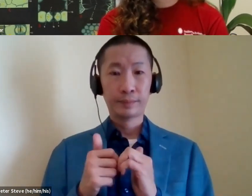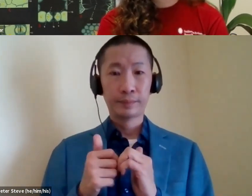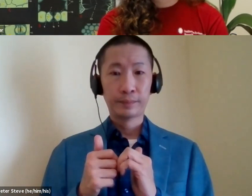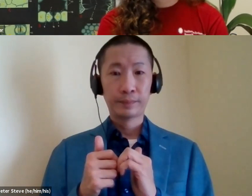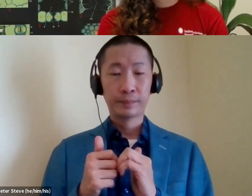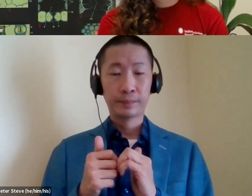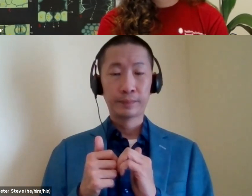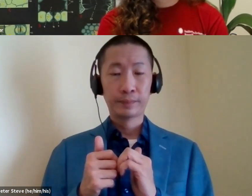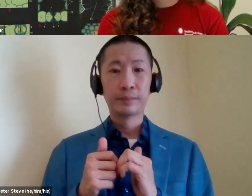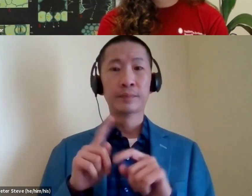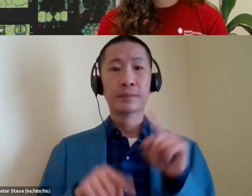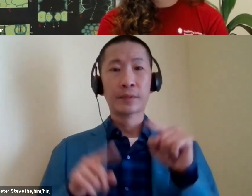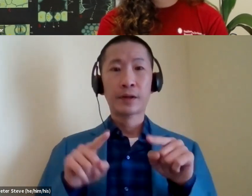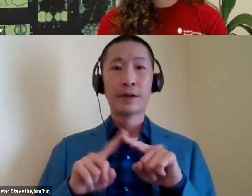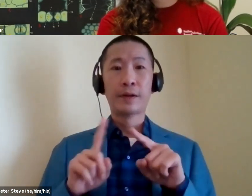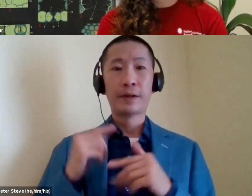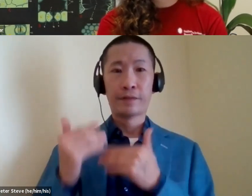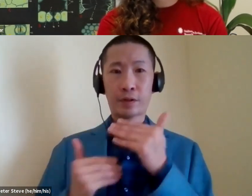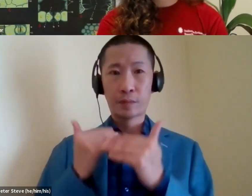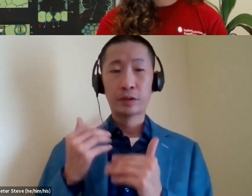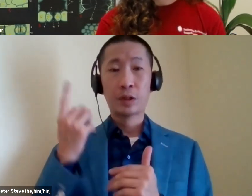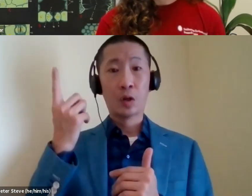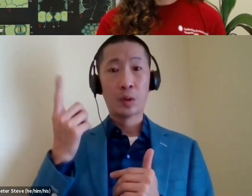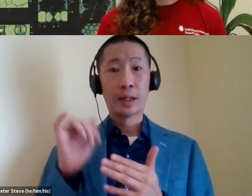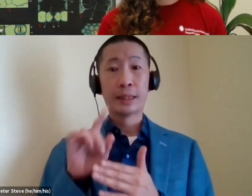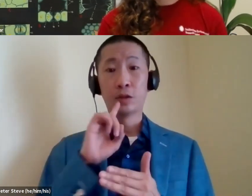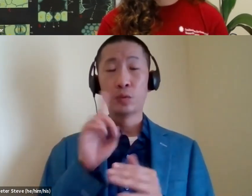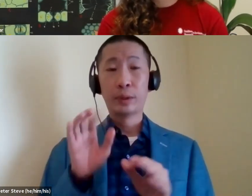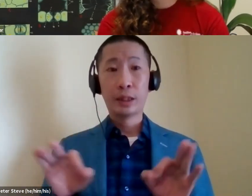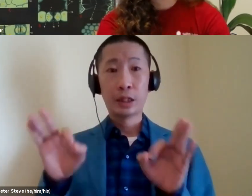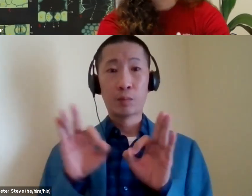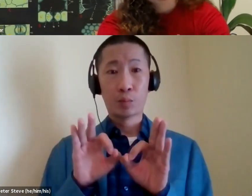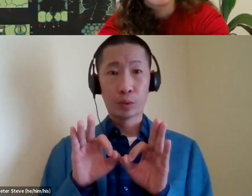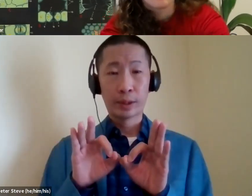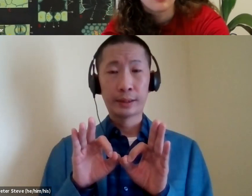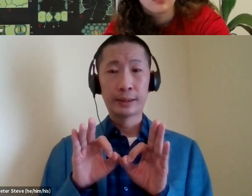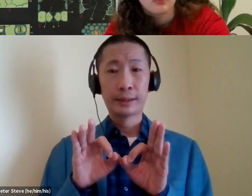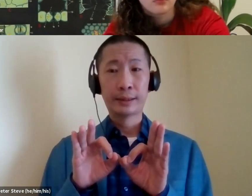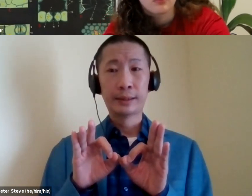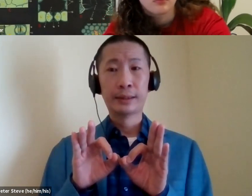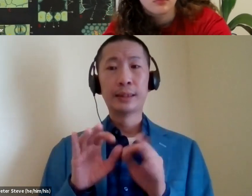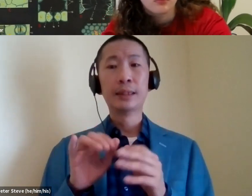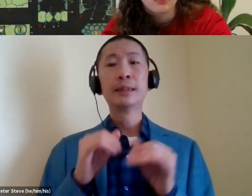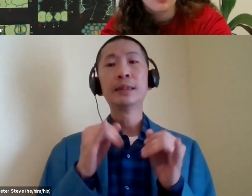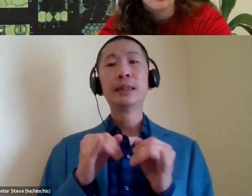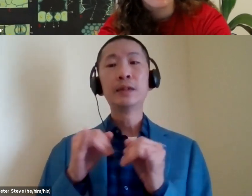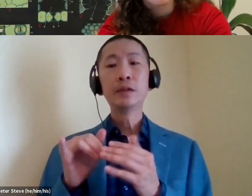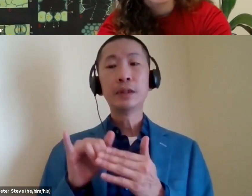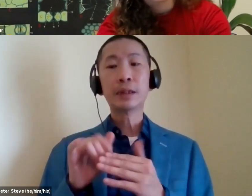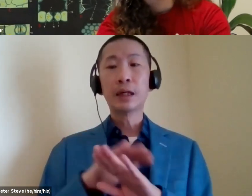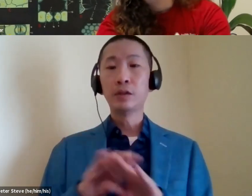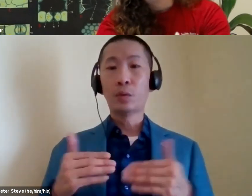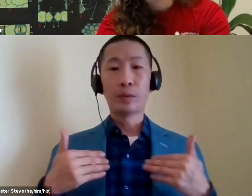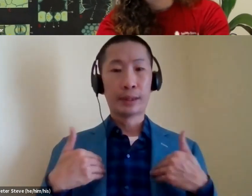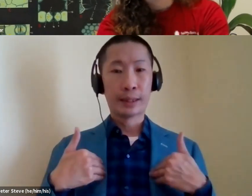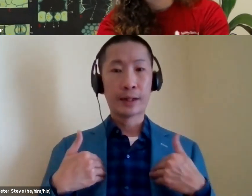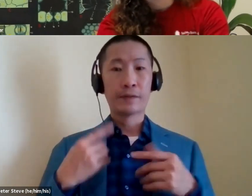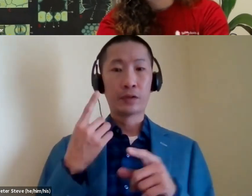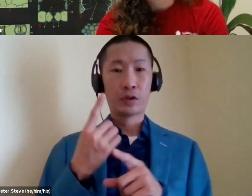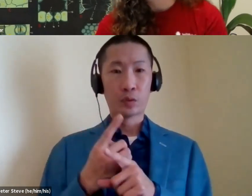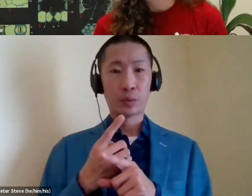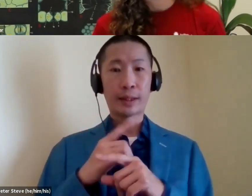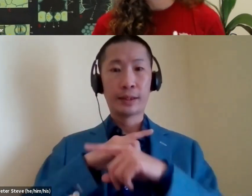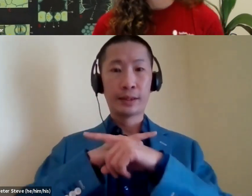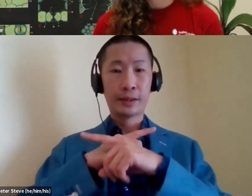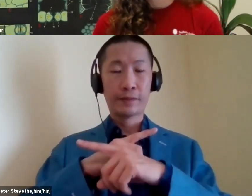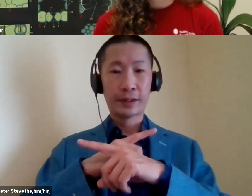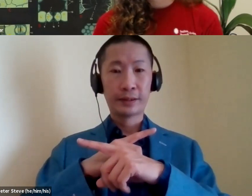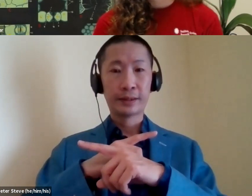Kim Komatsu (she/her): a variety of different processes, one of the ones that's really important is the the individuals that don't have the right defenses against these insects, for example.